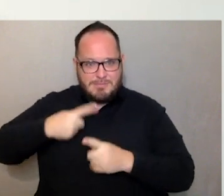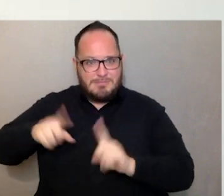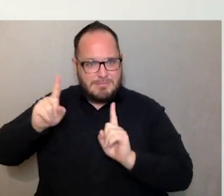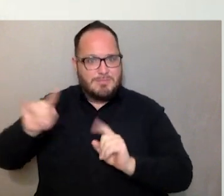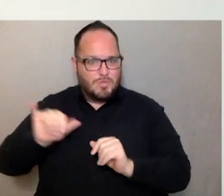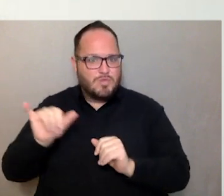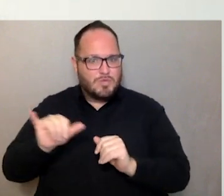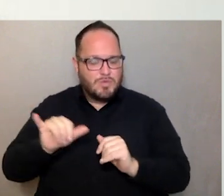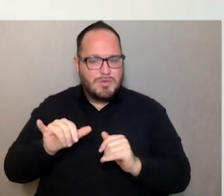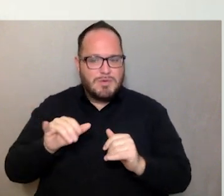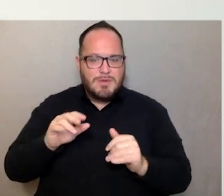IT'S IMPORTANT THAT WE NOT BE OKAY WITH THESE INTIMIDATION